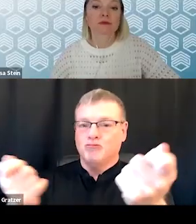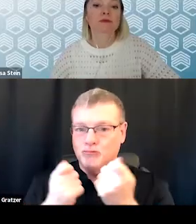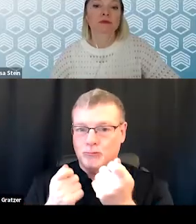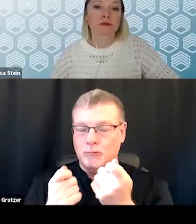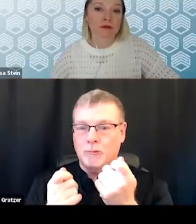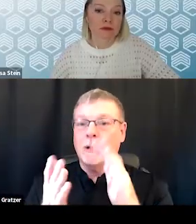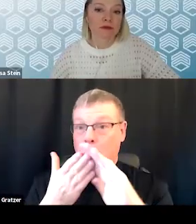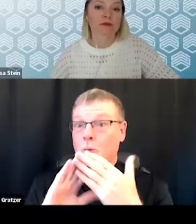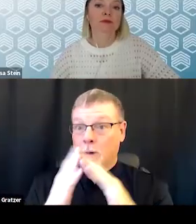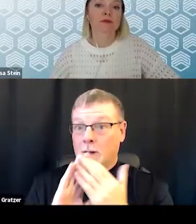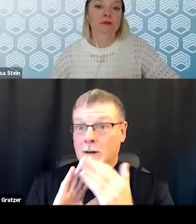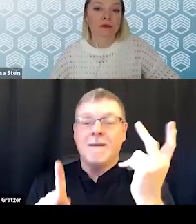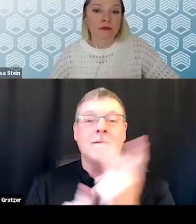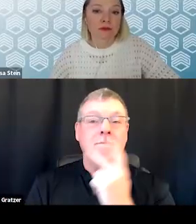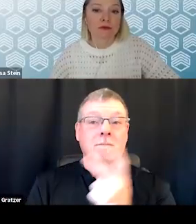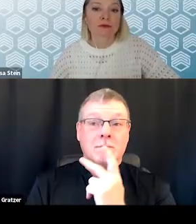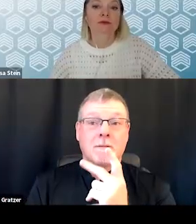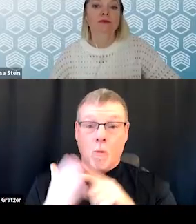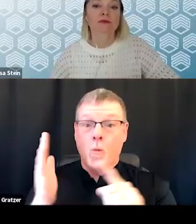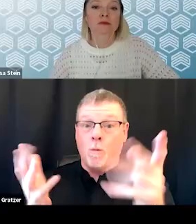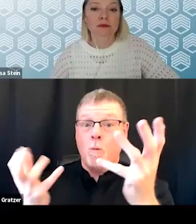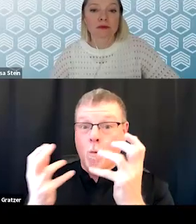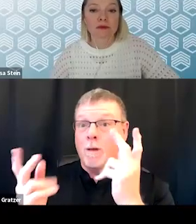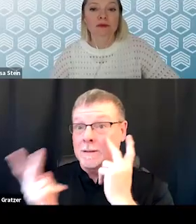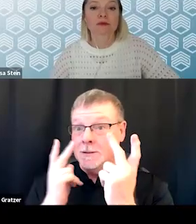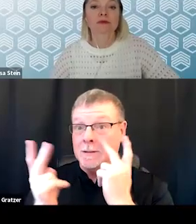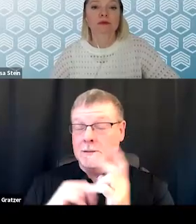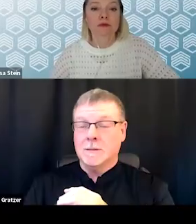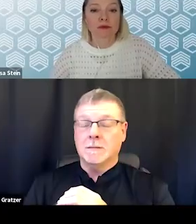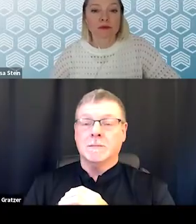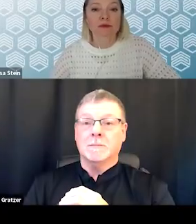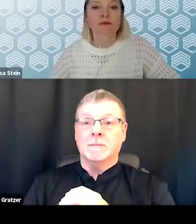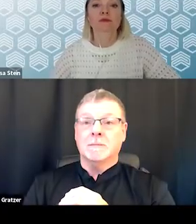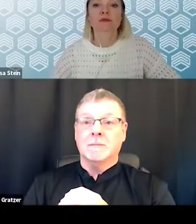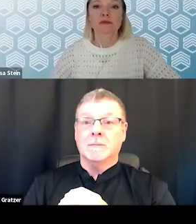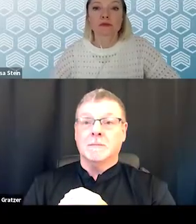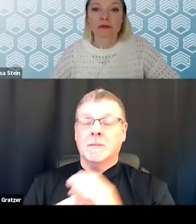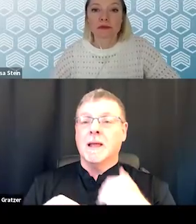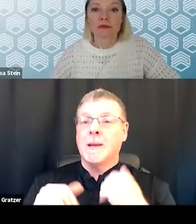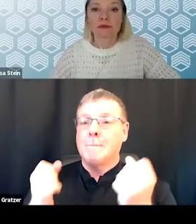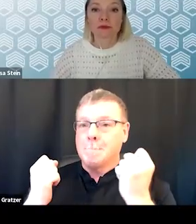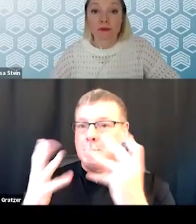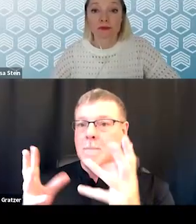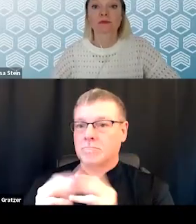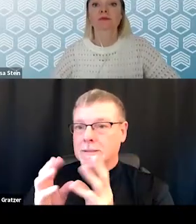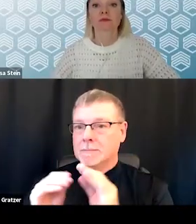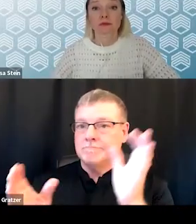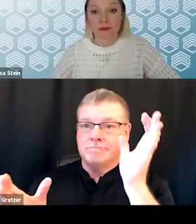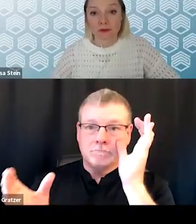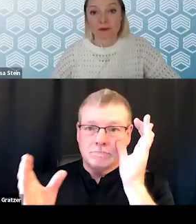and figuring out what they would like to see in a department like ours. We held a number of listening sessions in English and in Spanish,